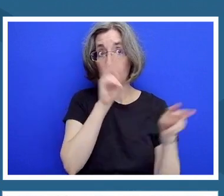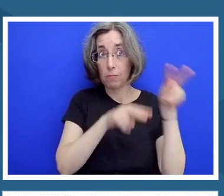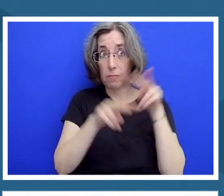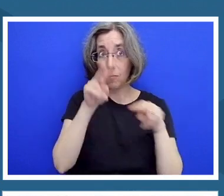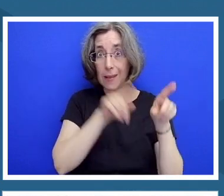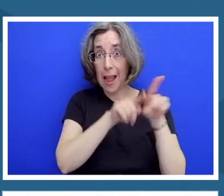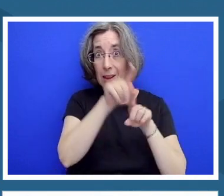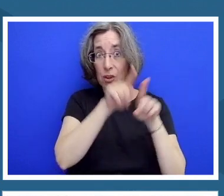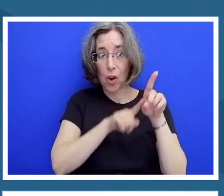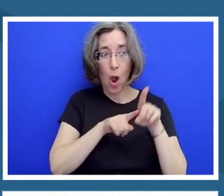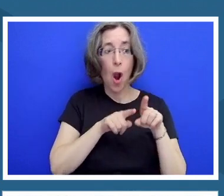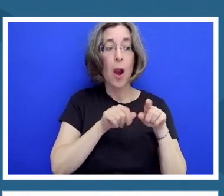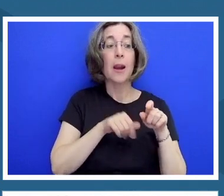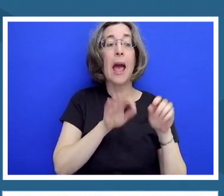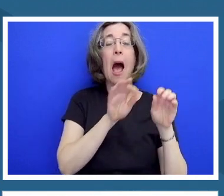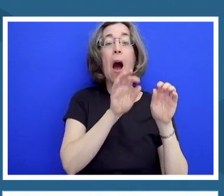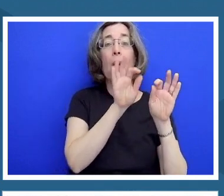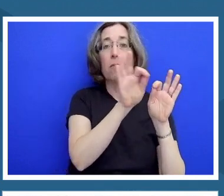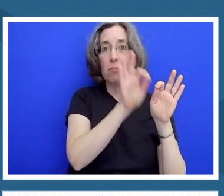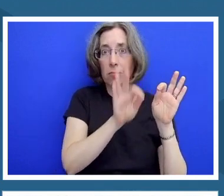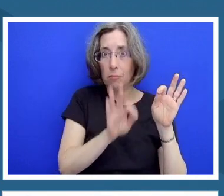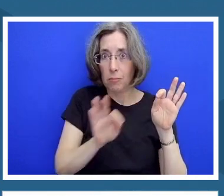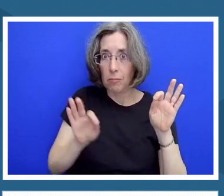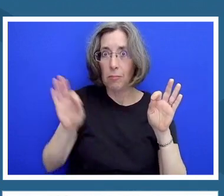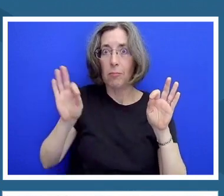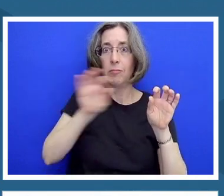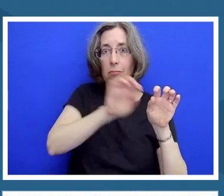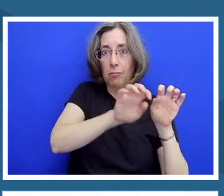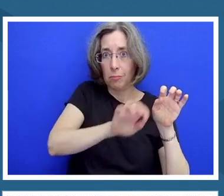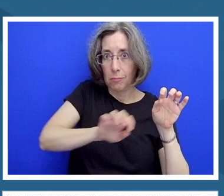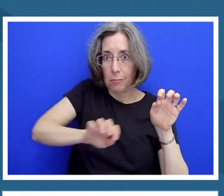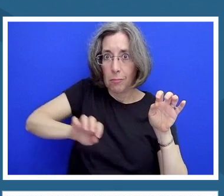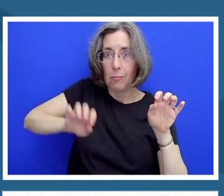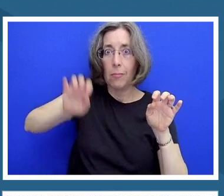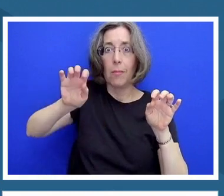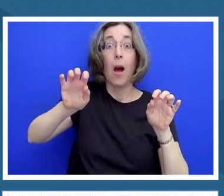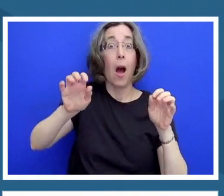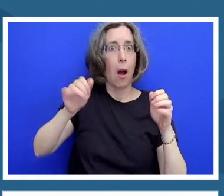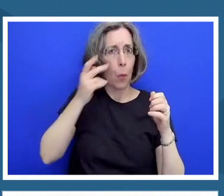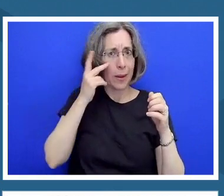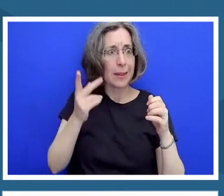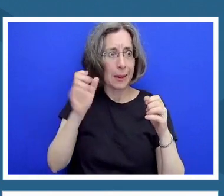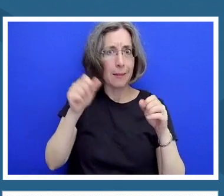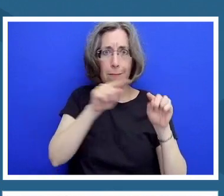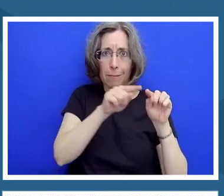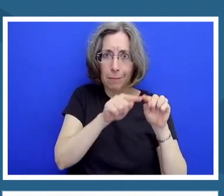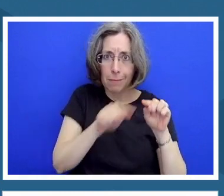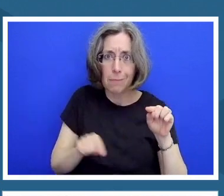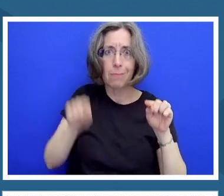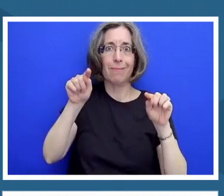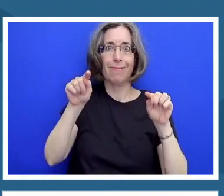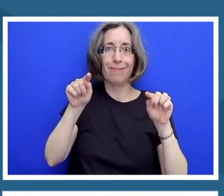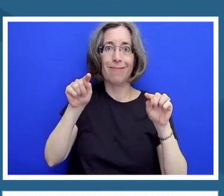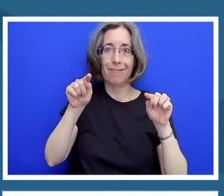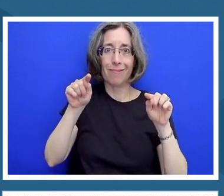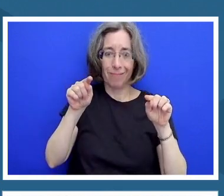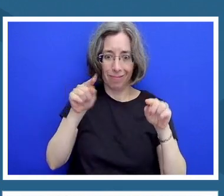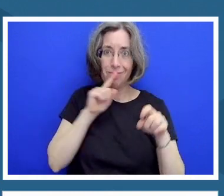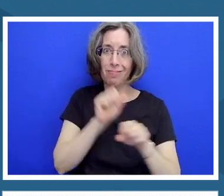and you can see there really is a dip in the brightness